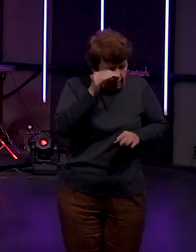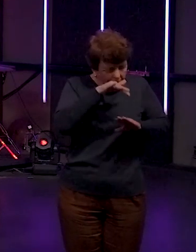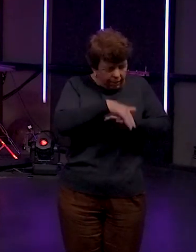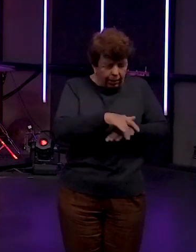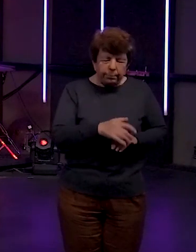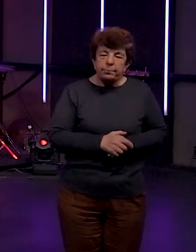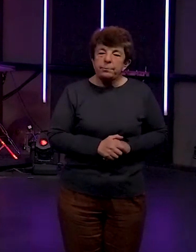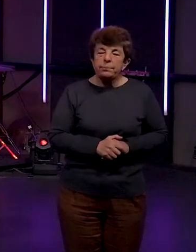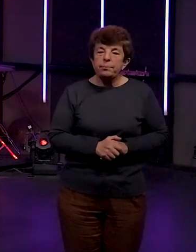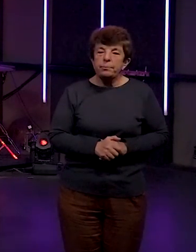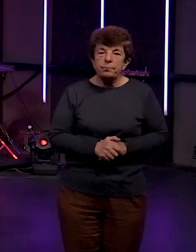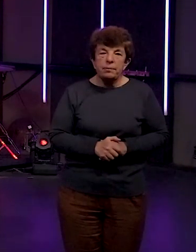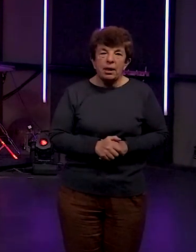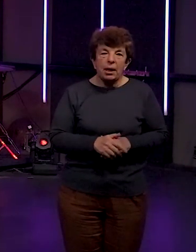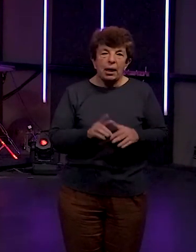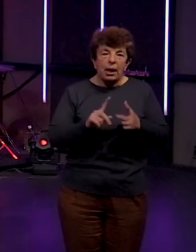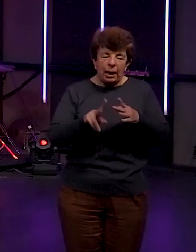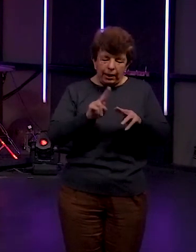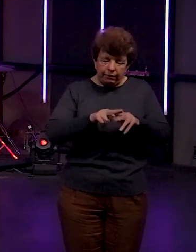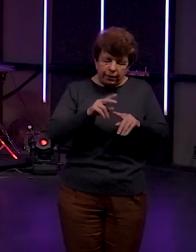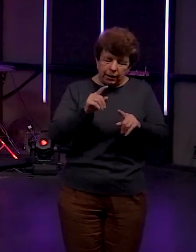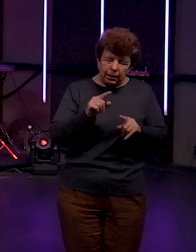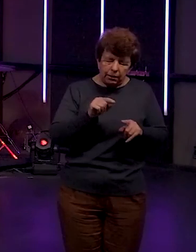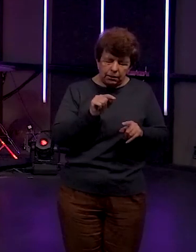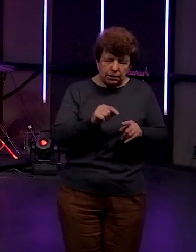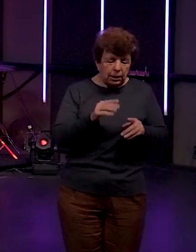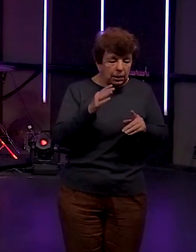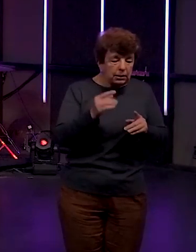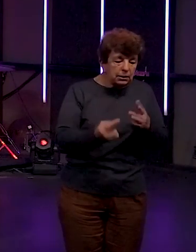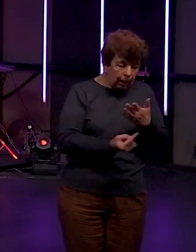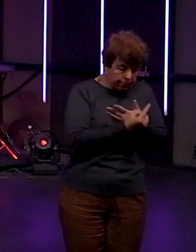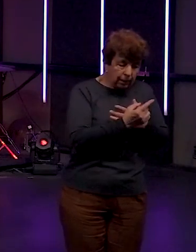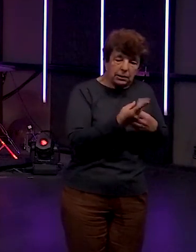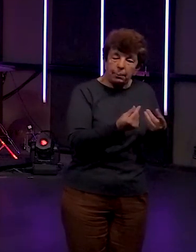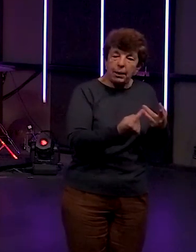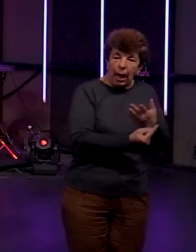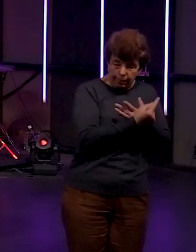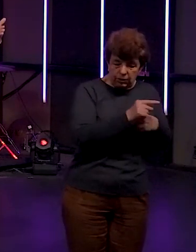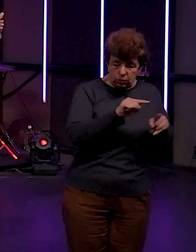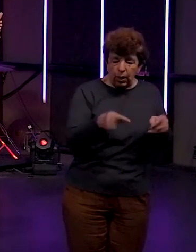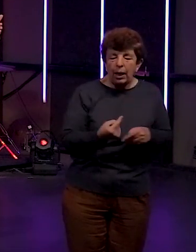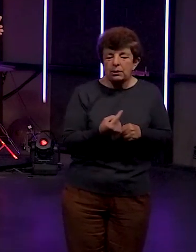Folk if there's a significant event that happens to us then we lay that before